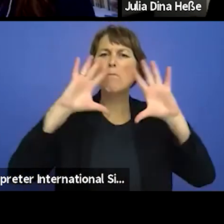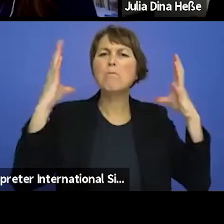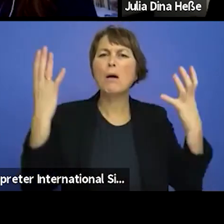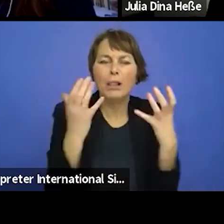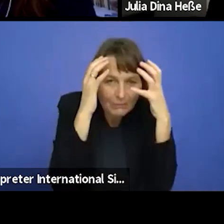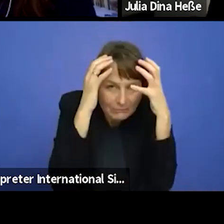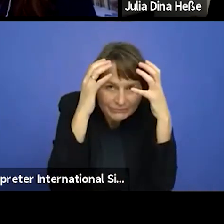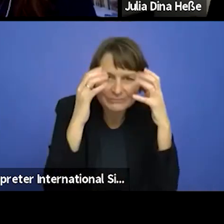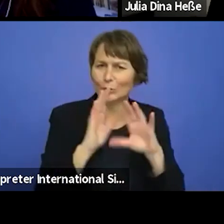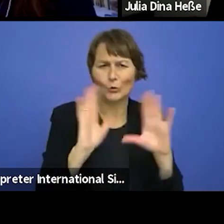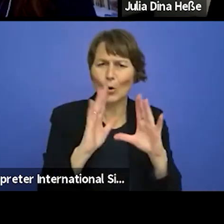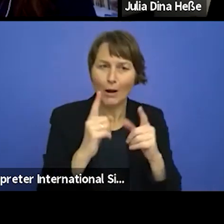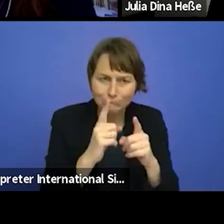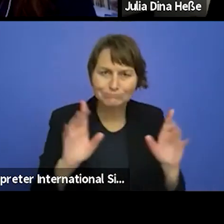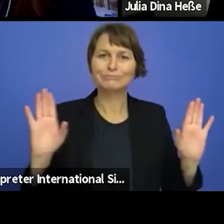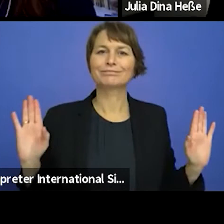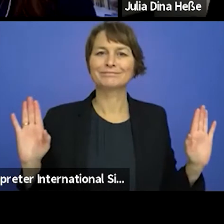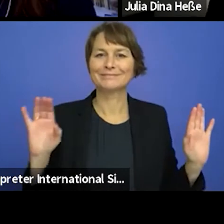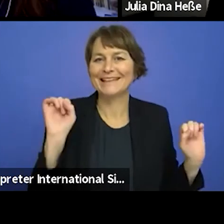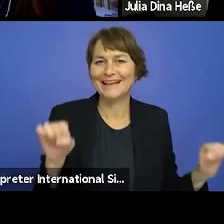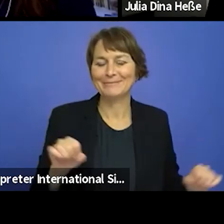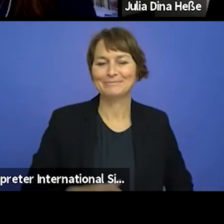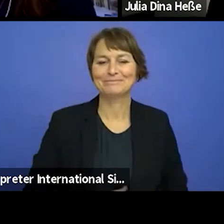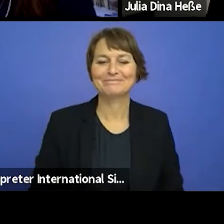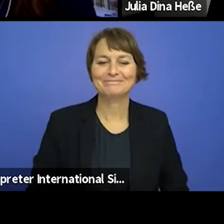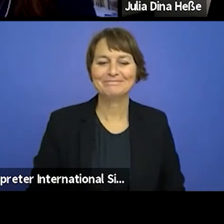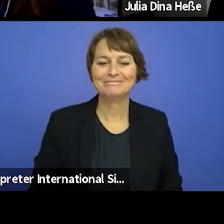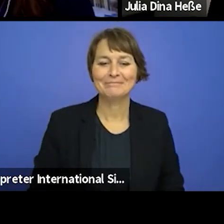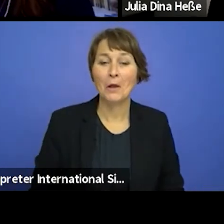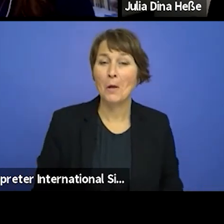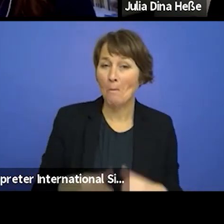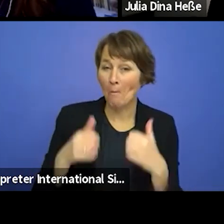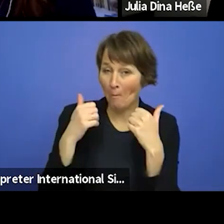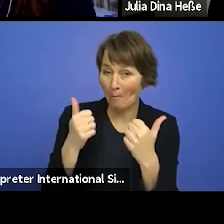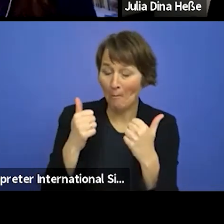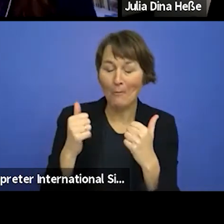and Yvette, what was the most inspiring words that you get got on this morning? Well I think